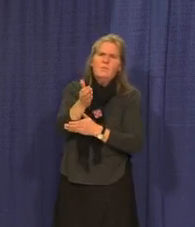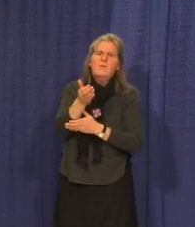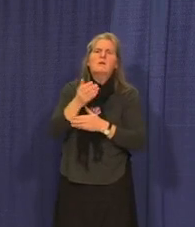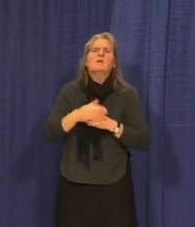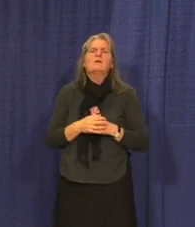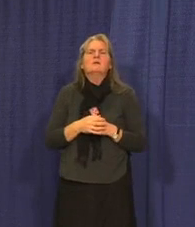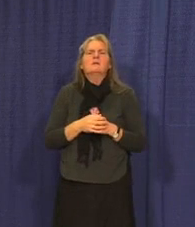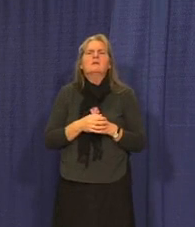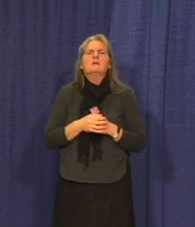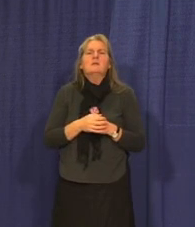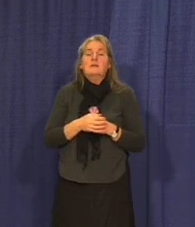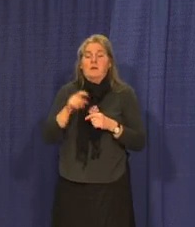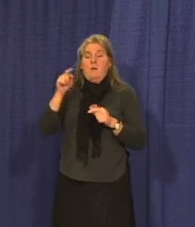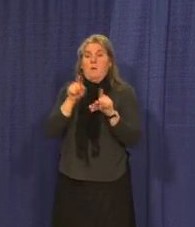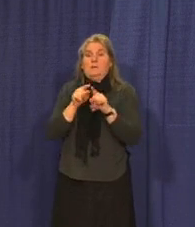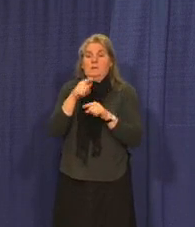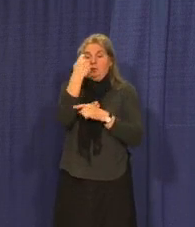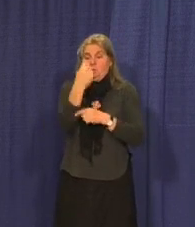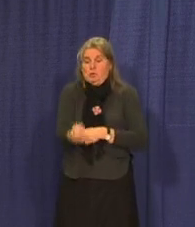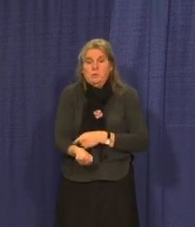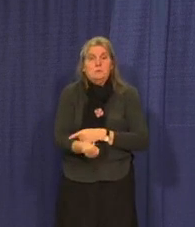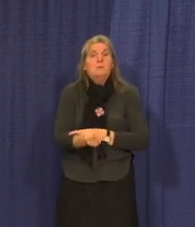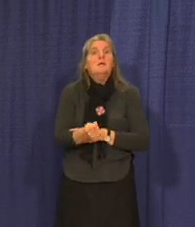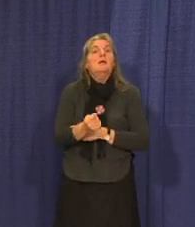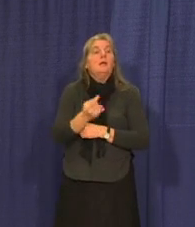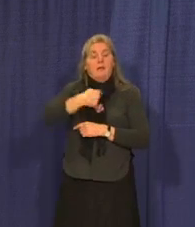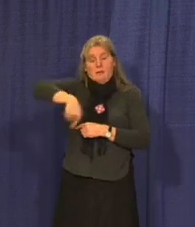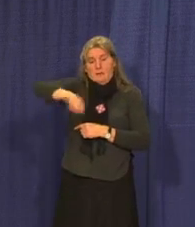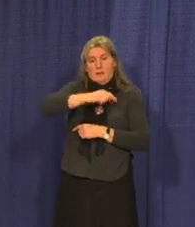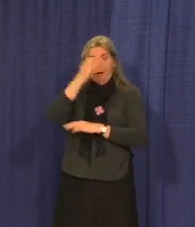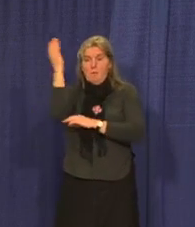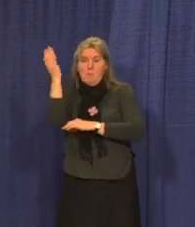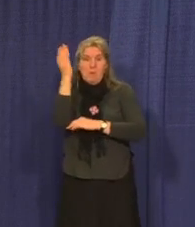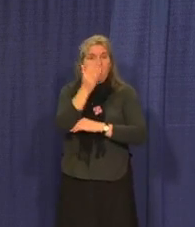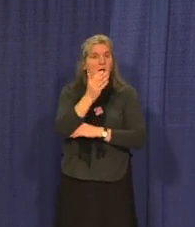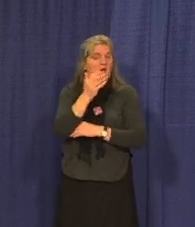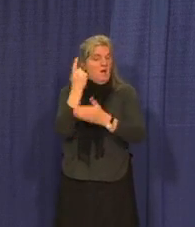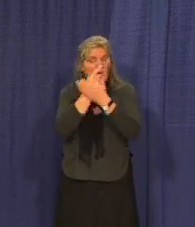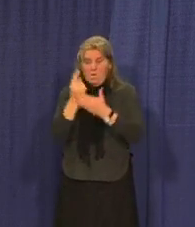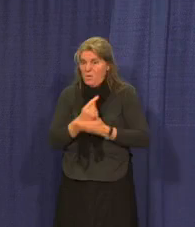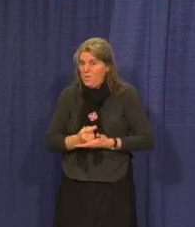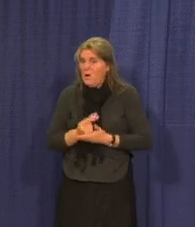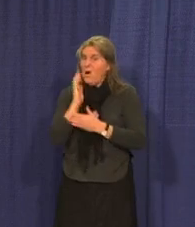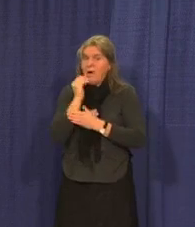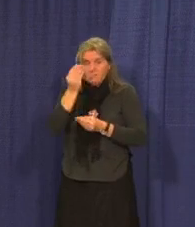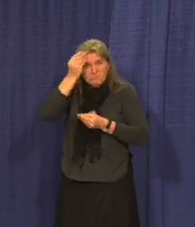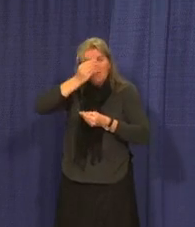about what is happening in the territory. These weekly briefings are also an important source of accurate